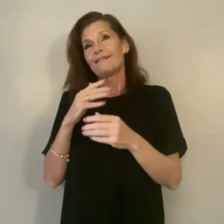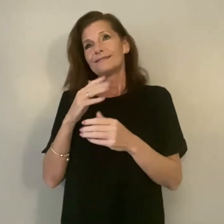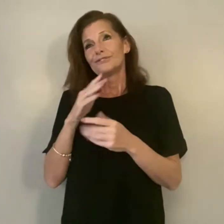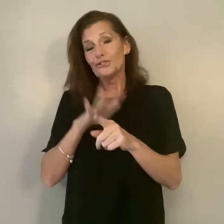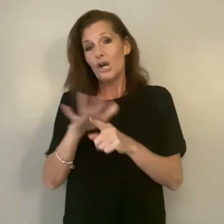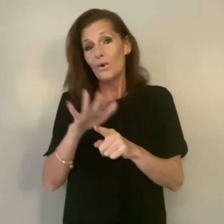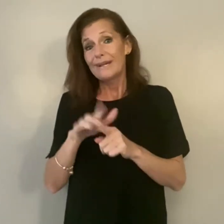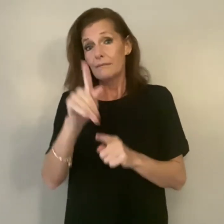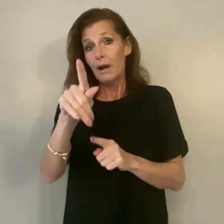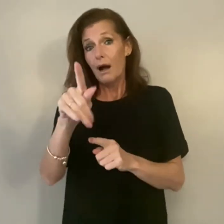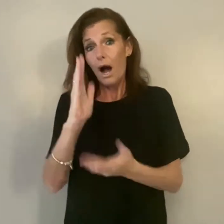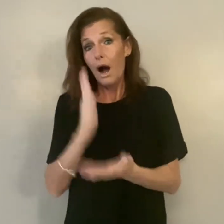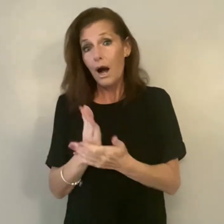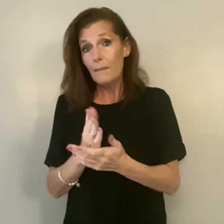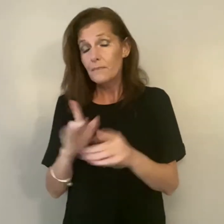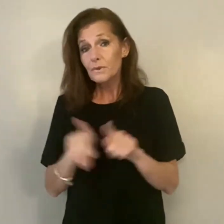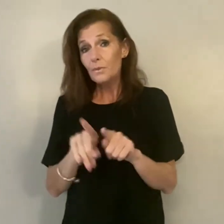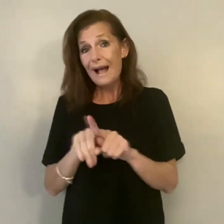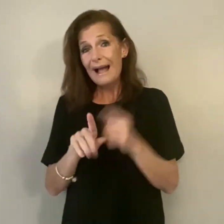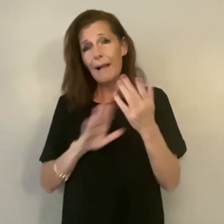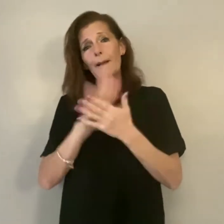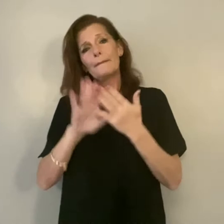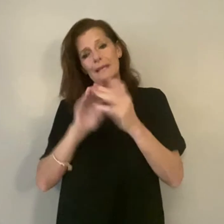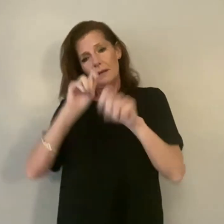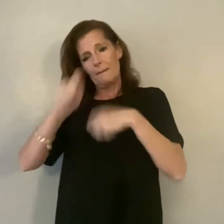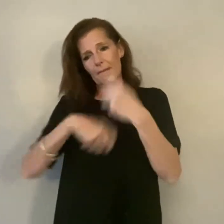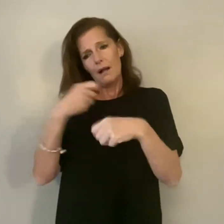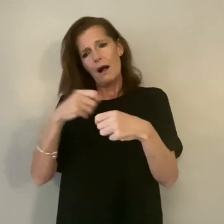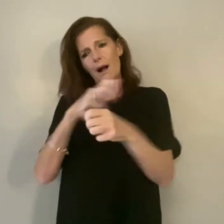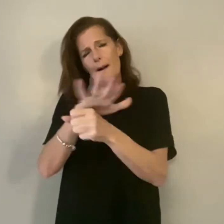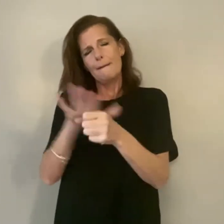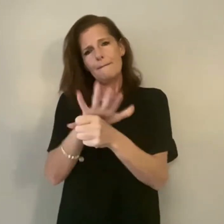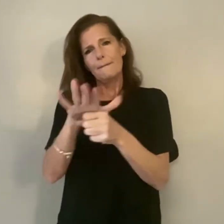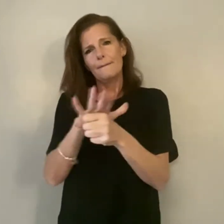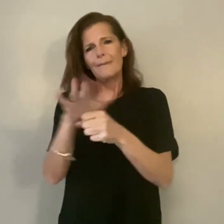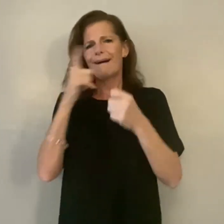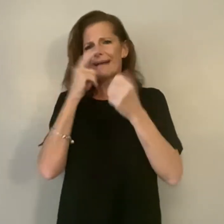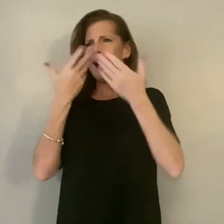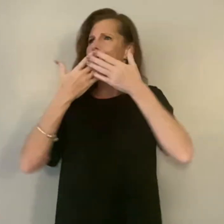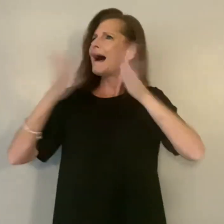And I say that jokingly, but actually that's part of the point is you create these spaces in order to have